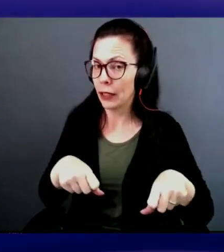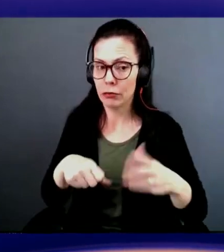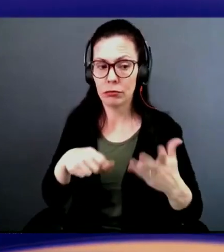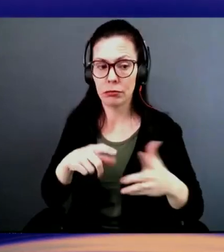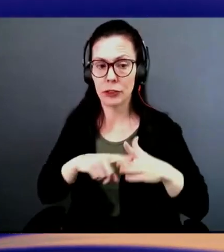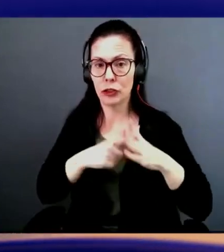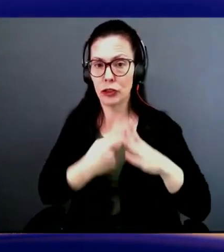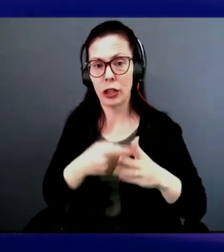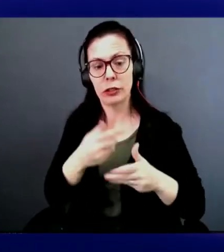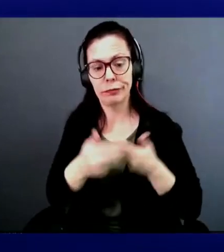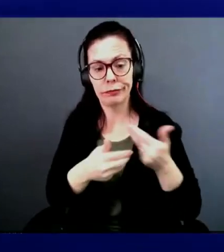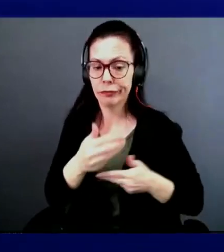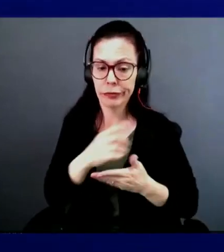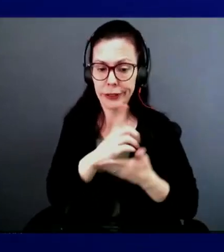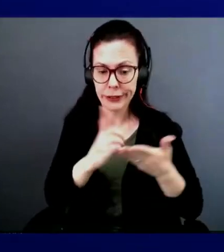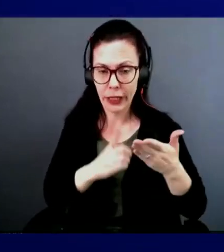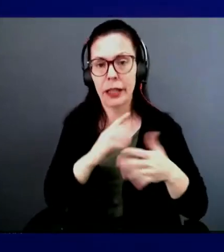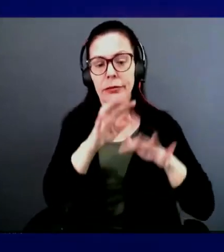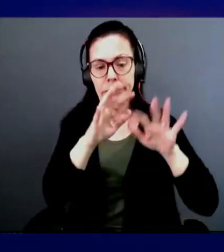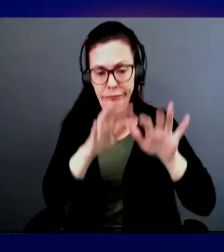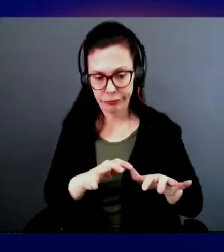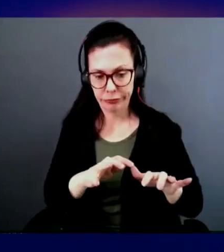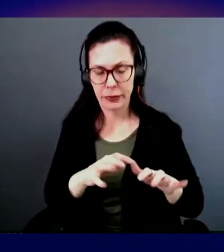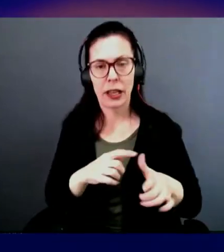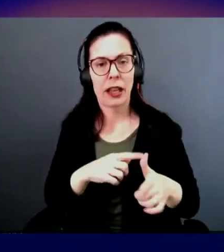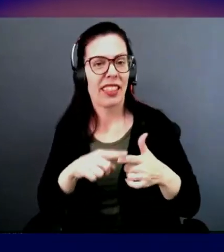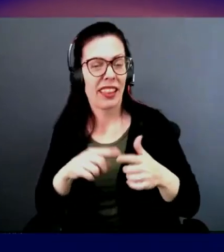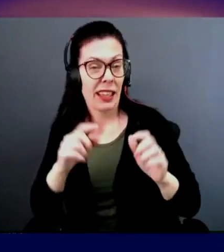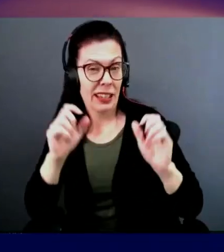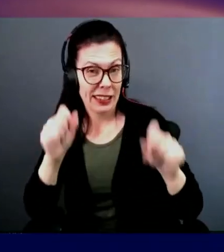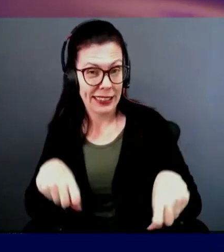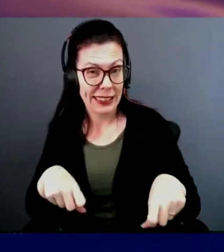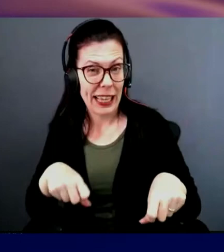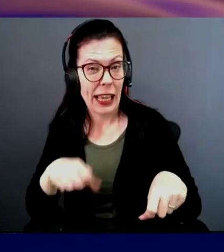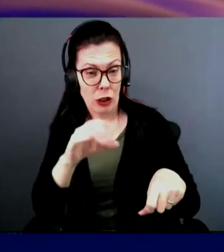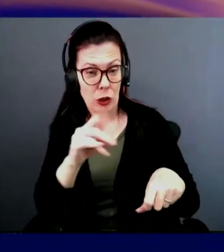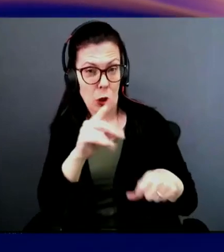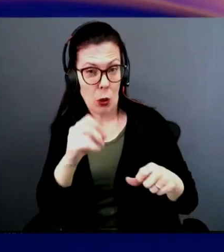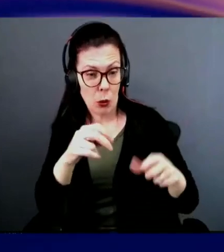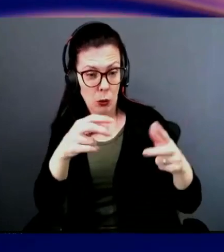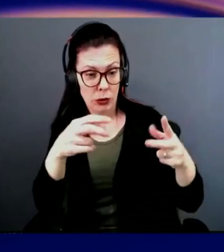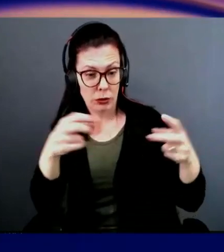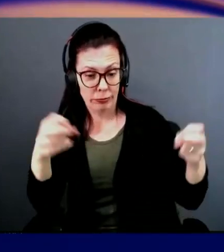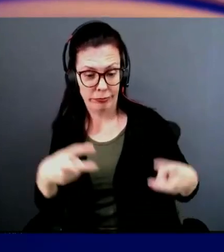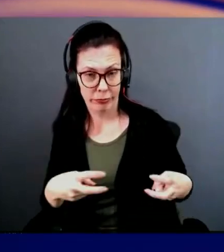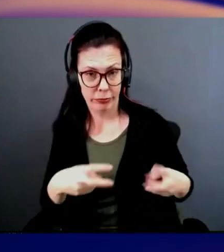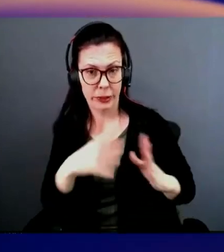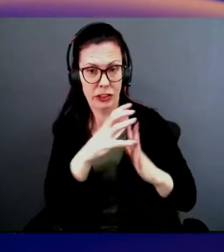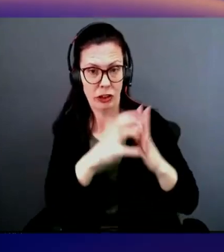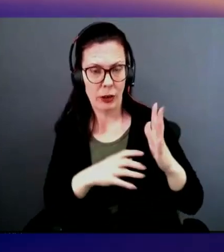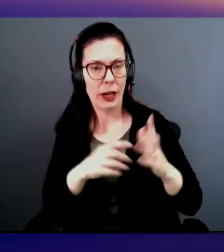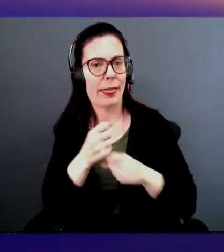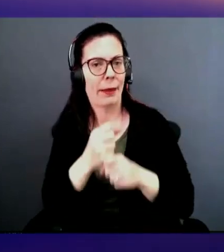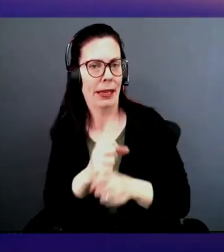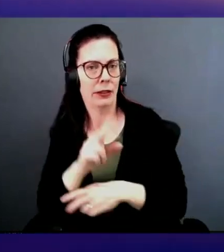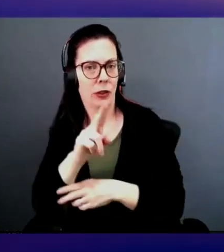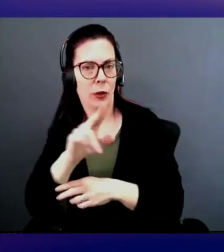and then what you do is you then can take the code that's generated for you that builds out that UI and essentially just run with it